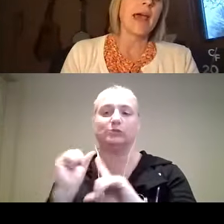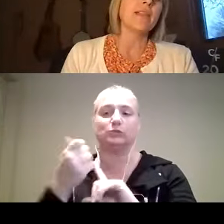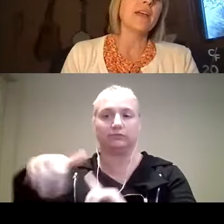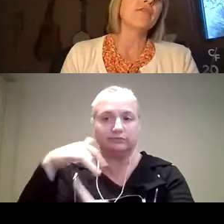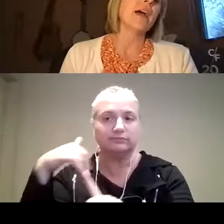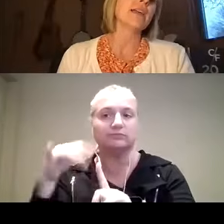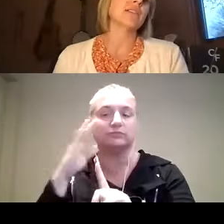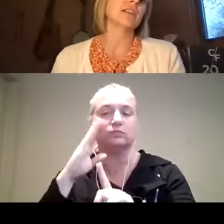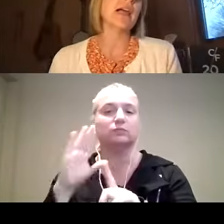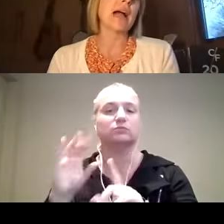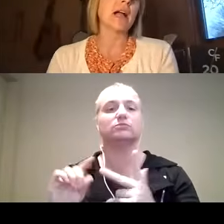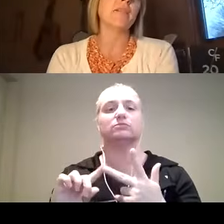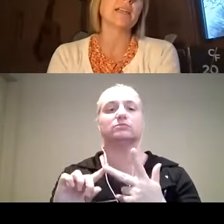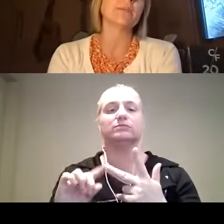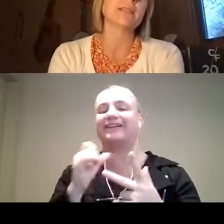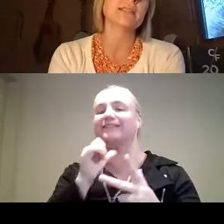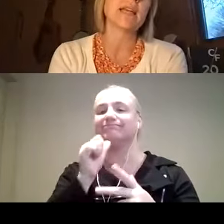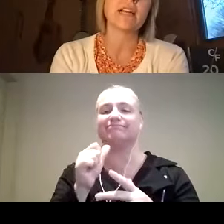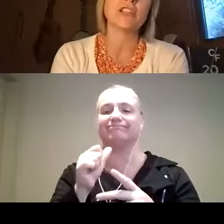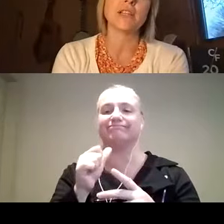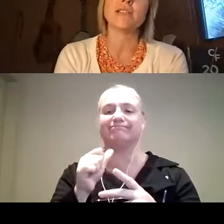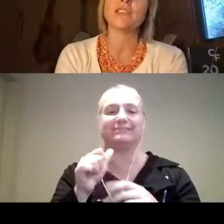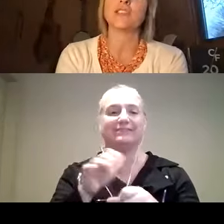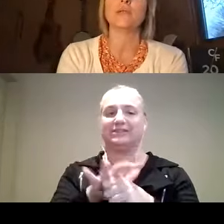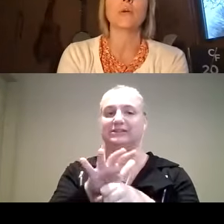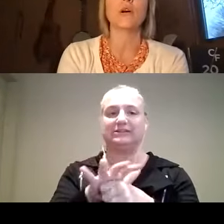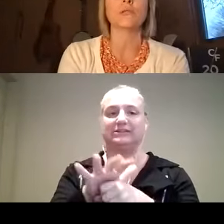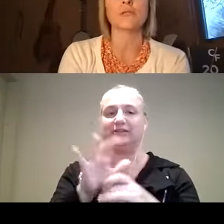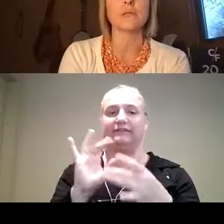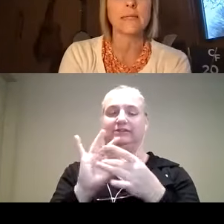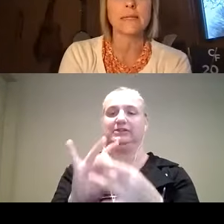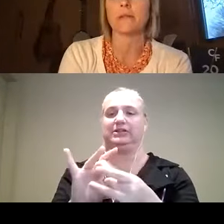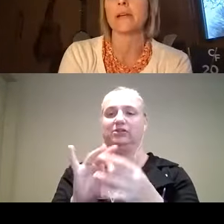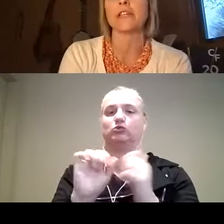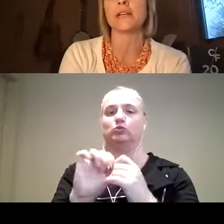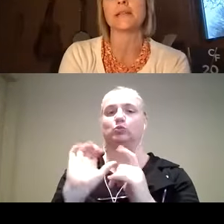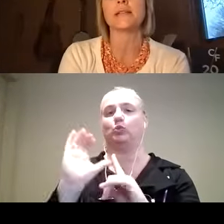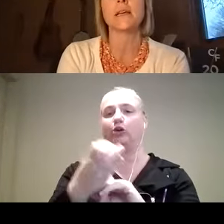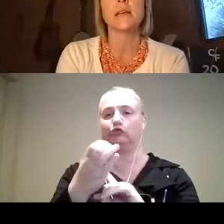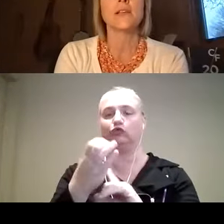And then finally, there's a lack of explicit connections to cultural considerations.